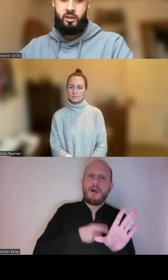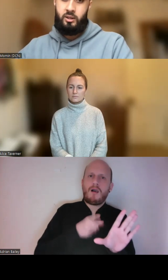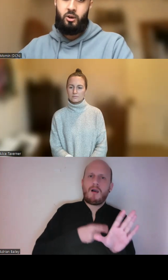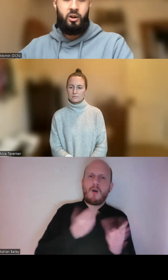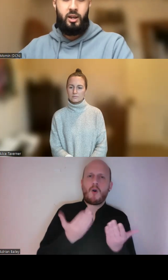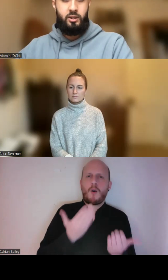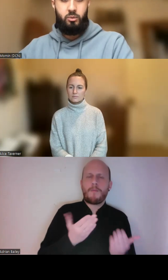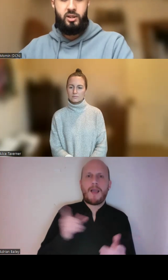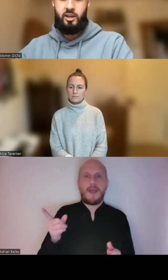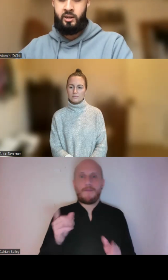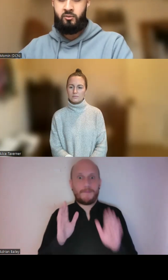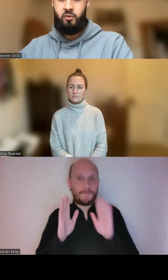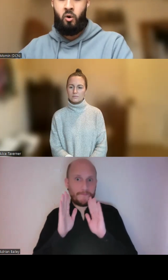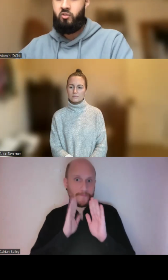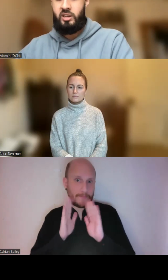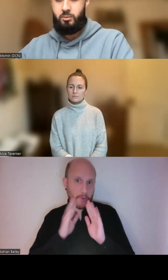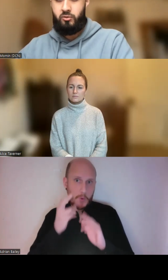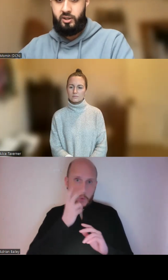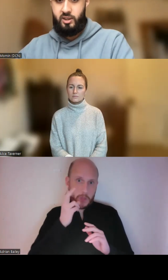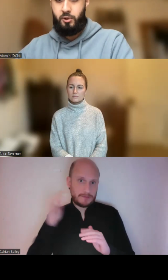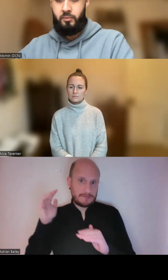to the content you'll be designing for Facebook for example.